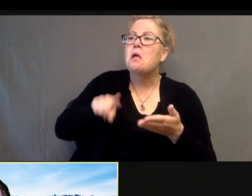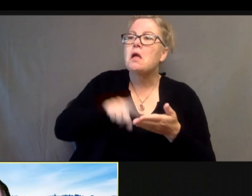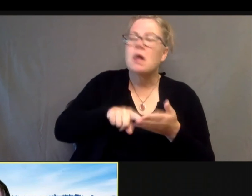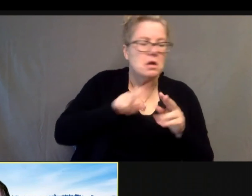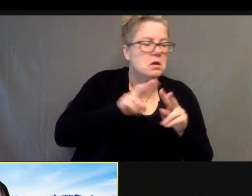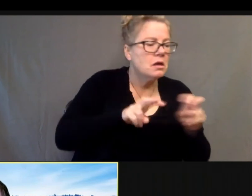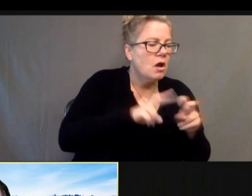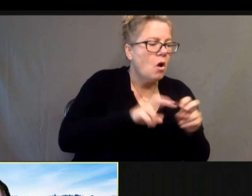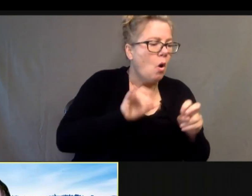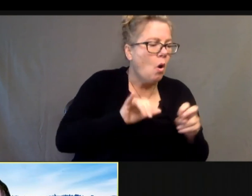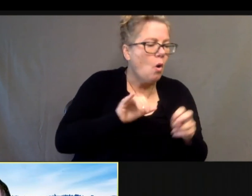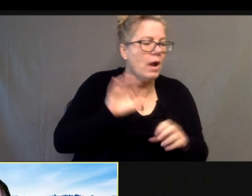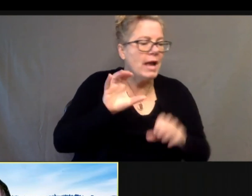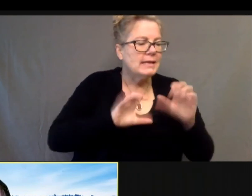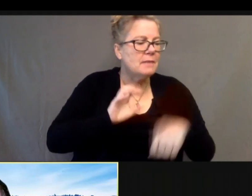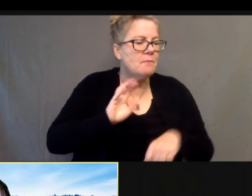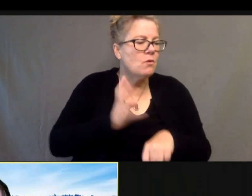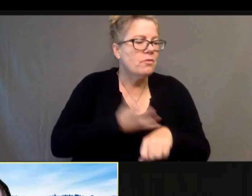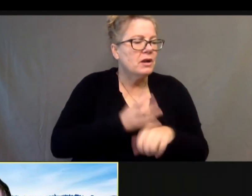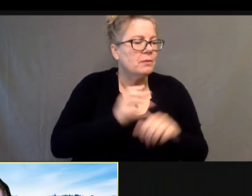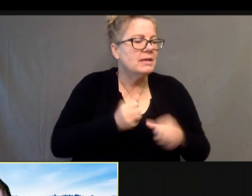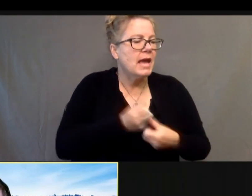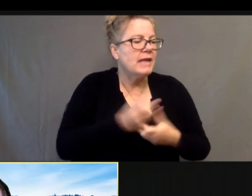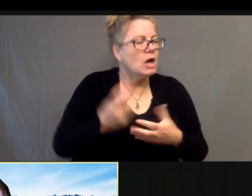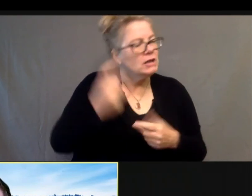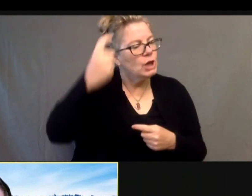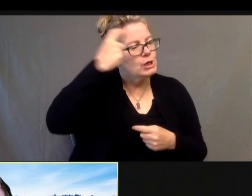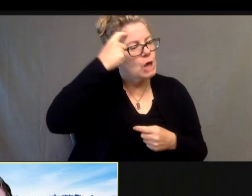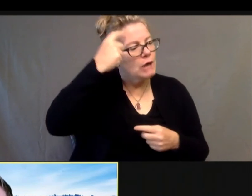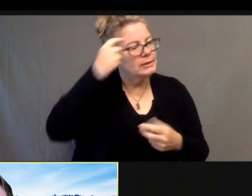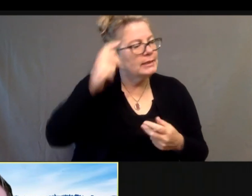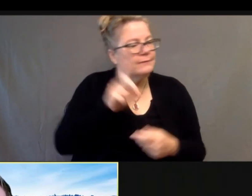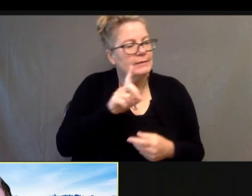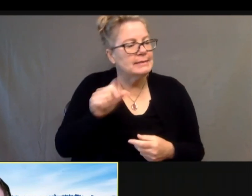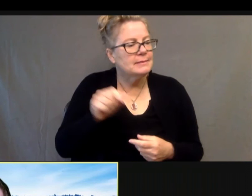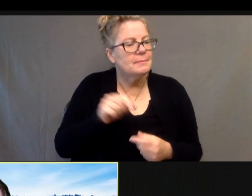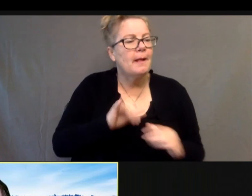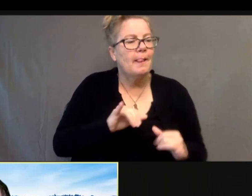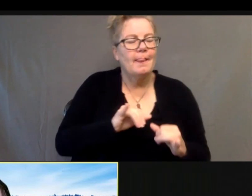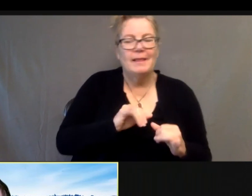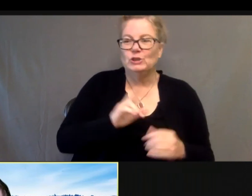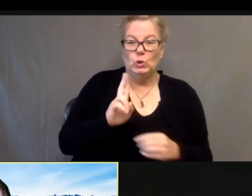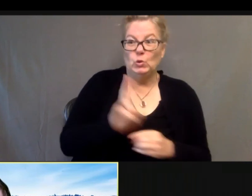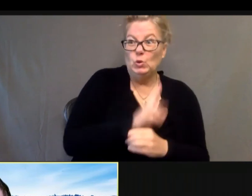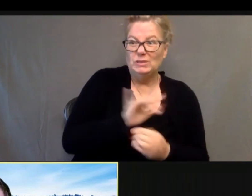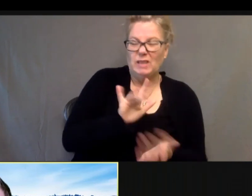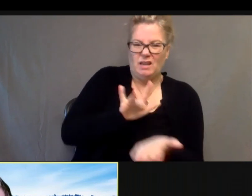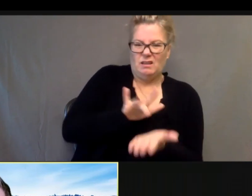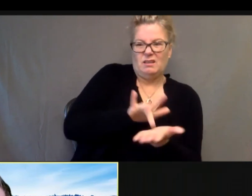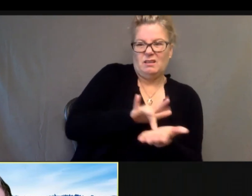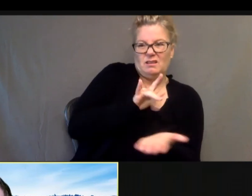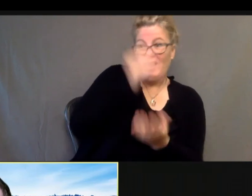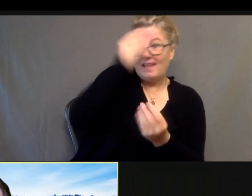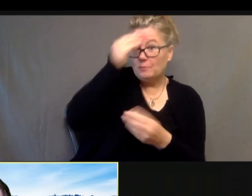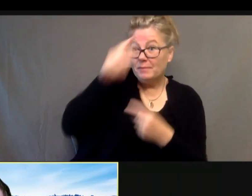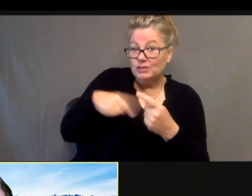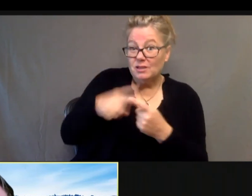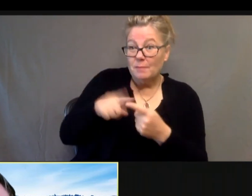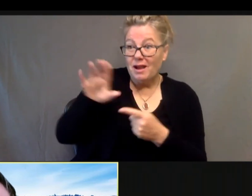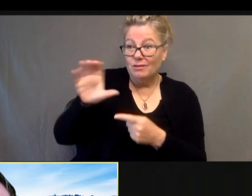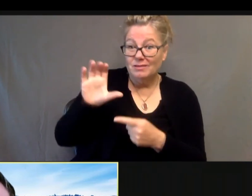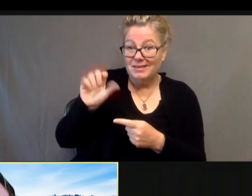a performance issue. And I've heard this time and time again, where these patients safety